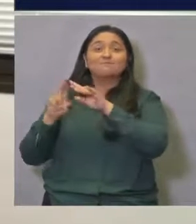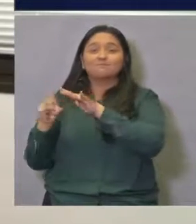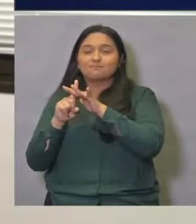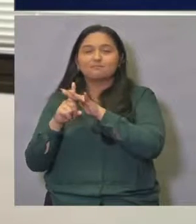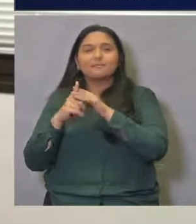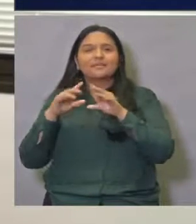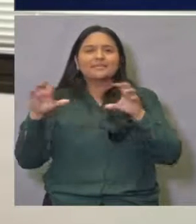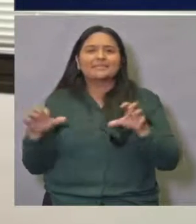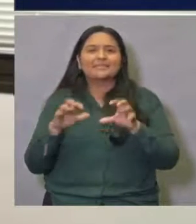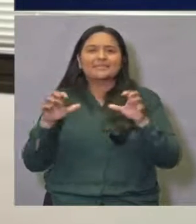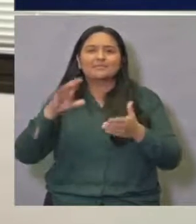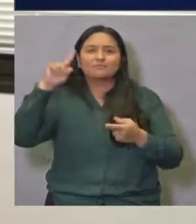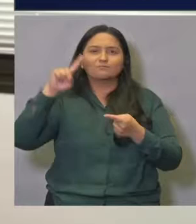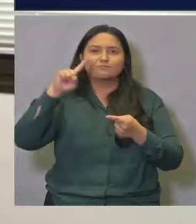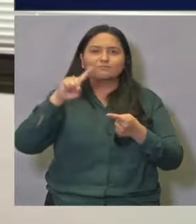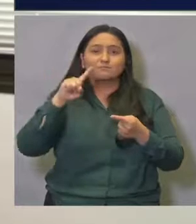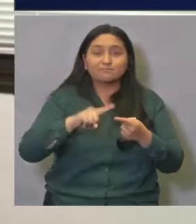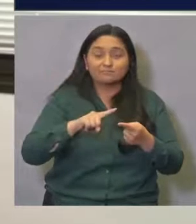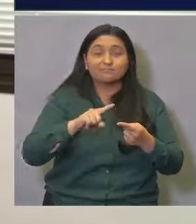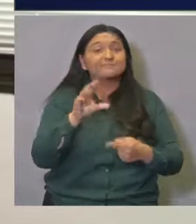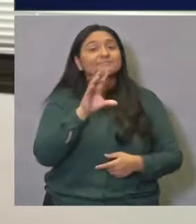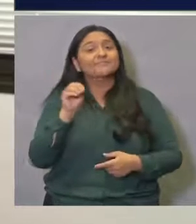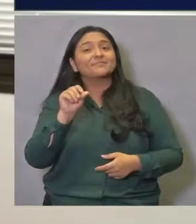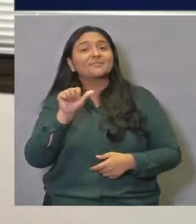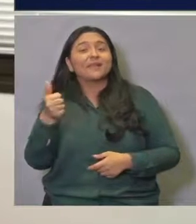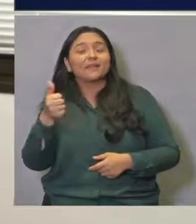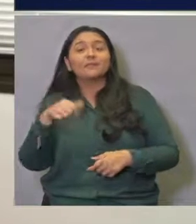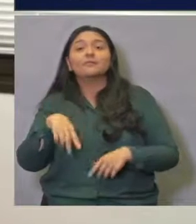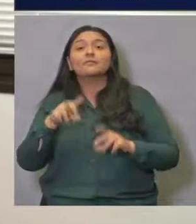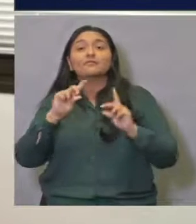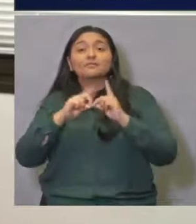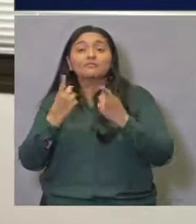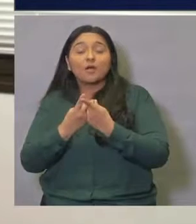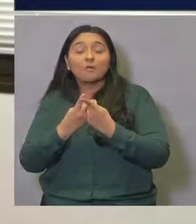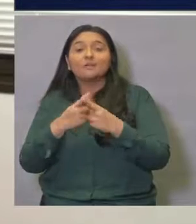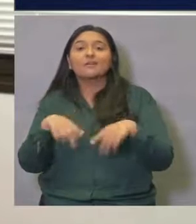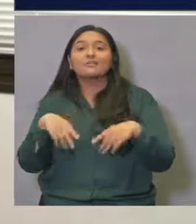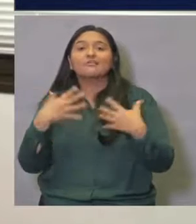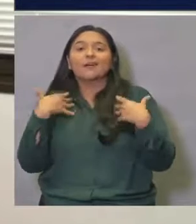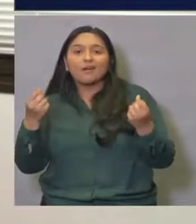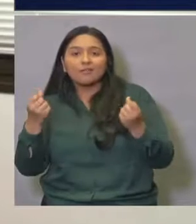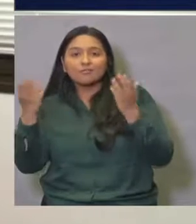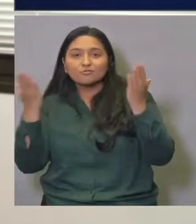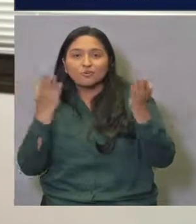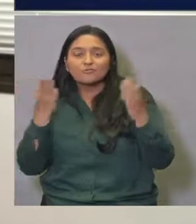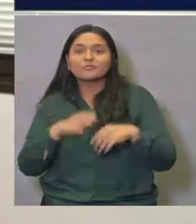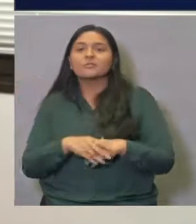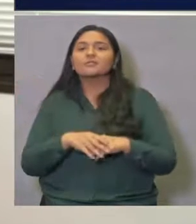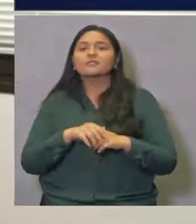NUESTROS RESIDENTES QUE